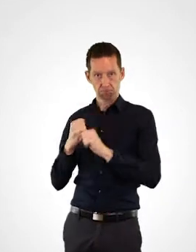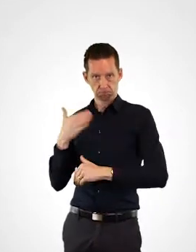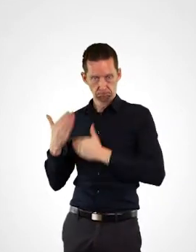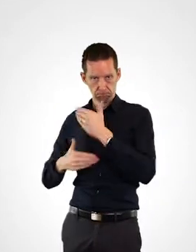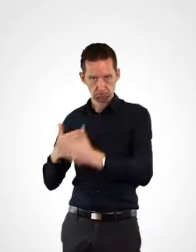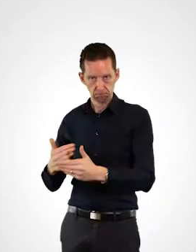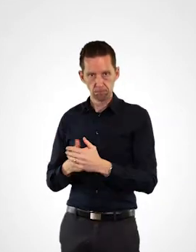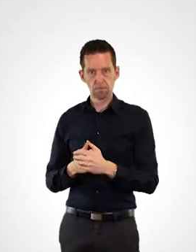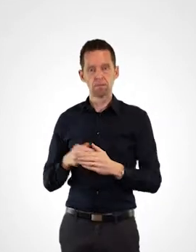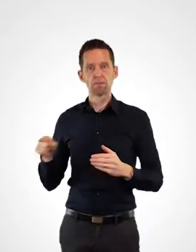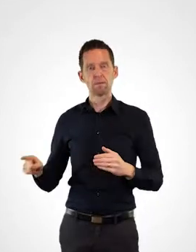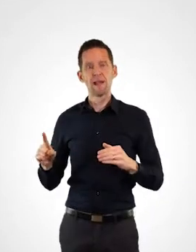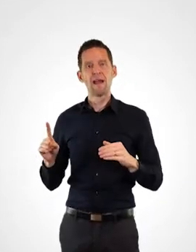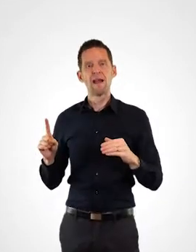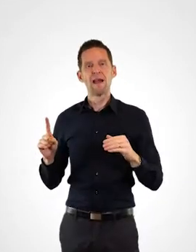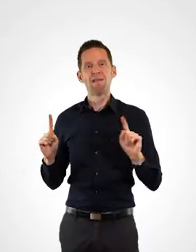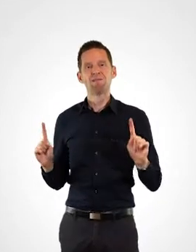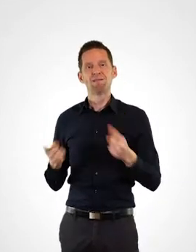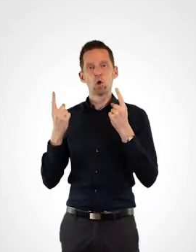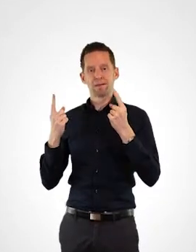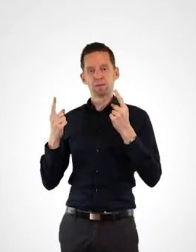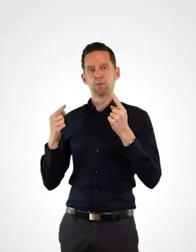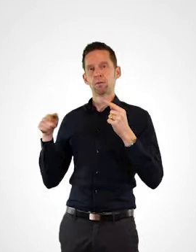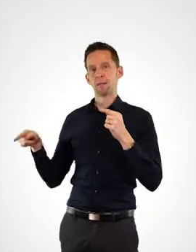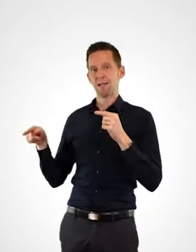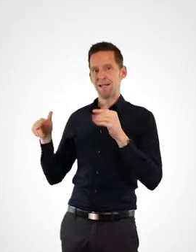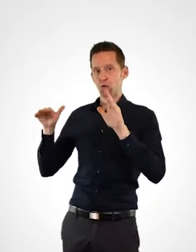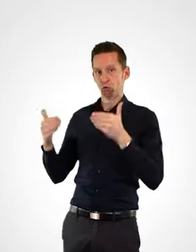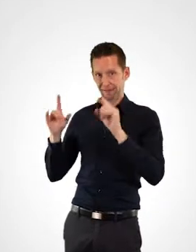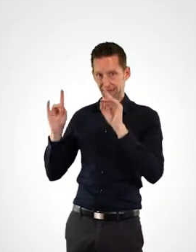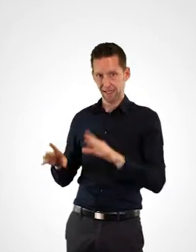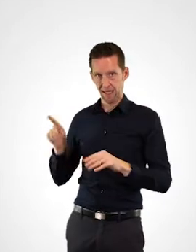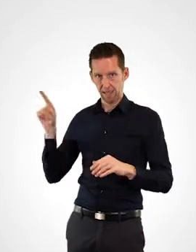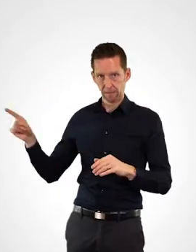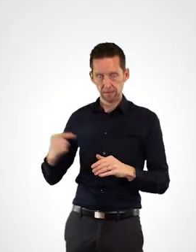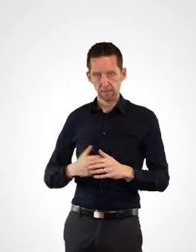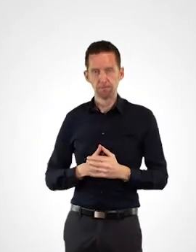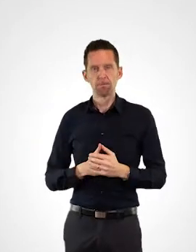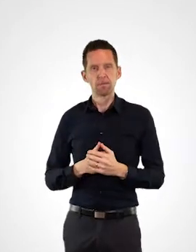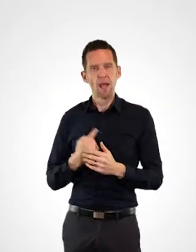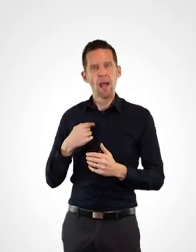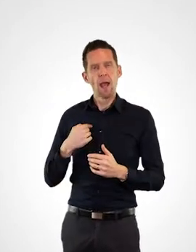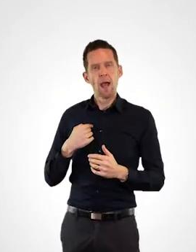which we do on the very first introduction to the new words, we -